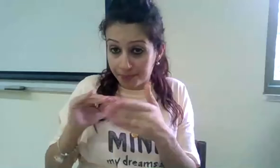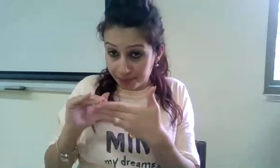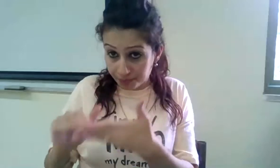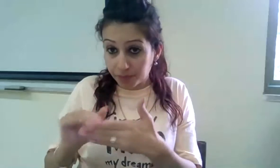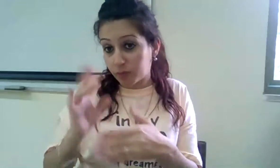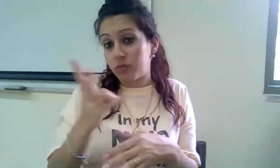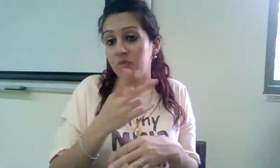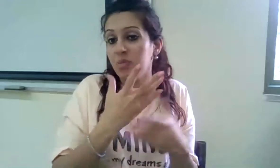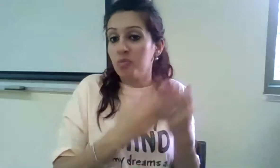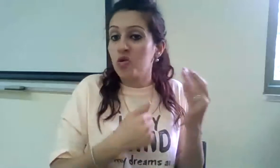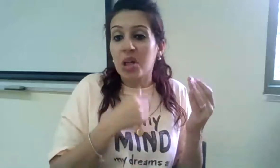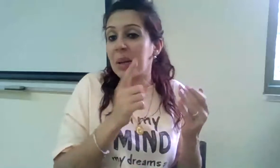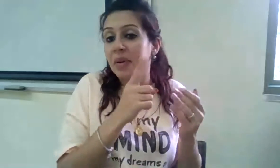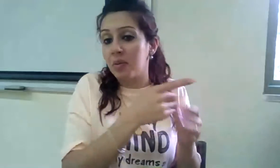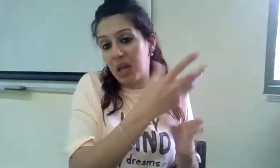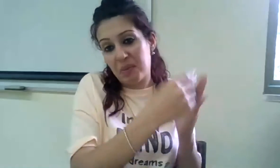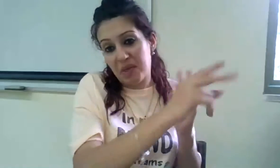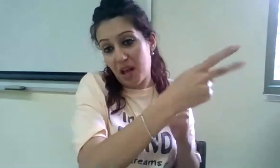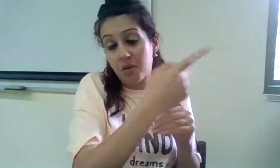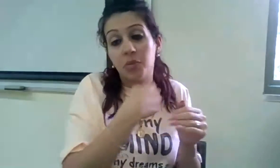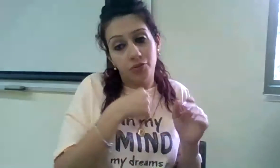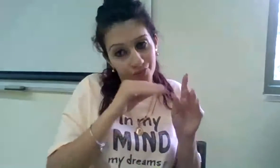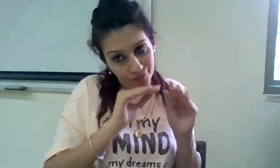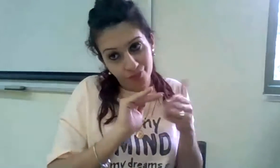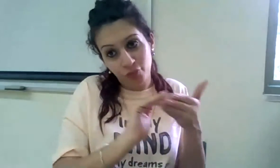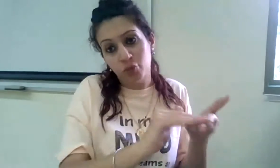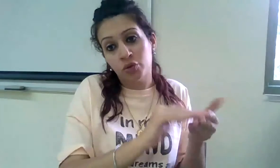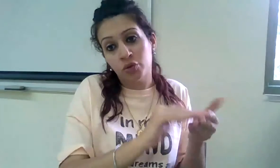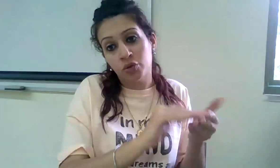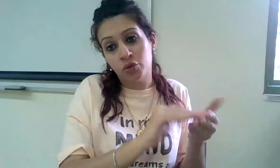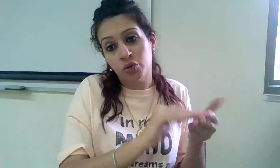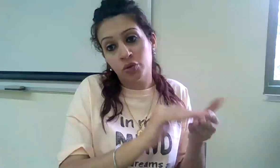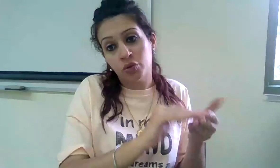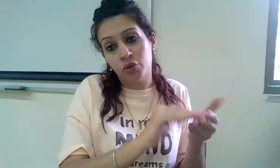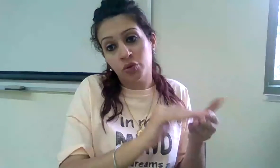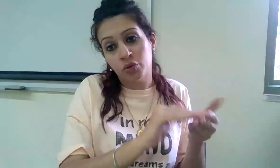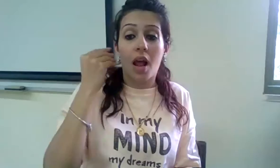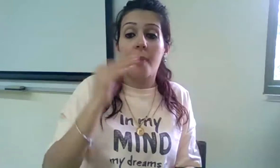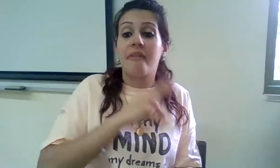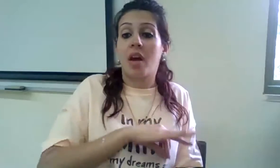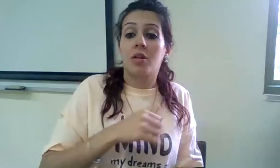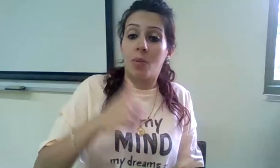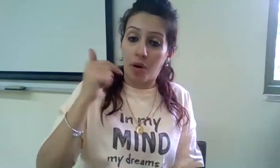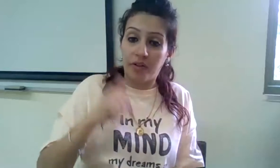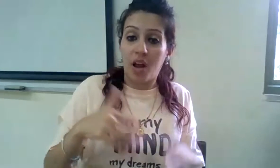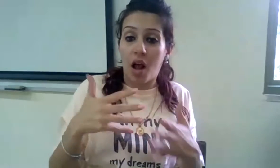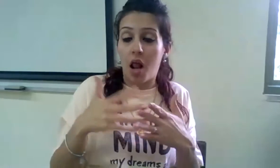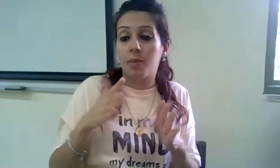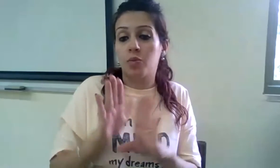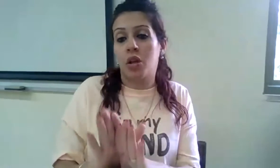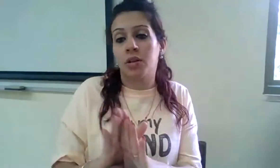multiple inclusion needs, even if they are not disabled. And it means that they can introduce